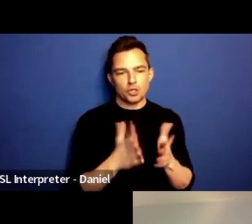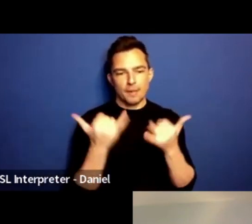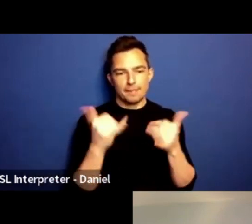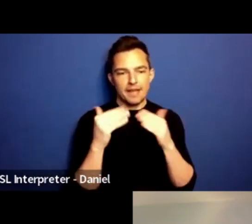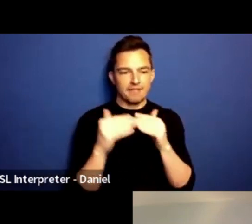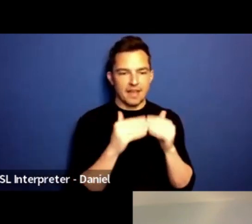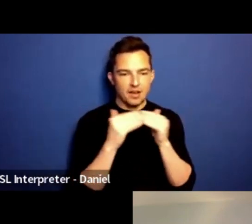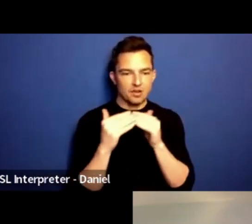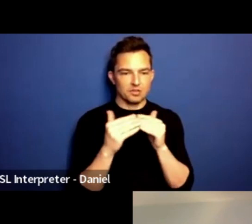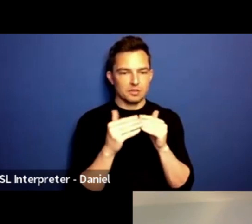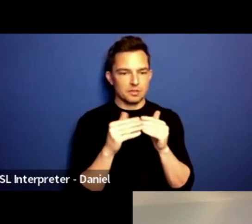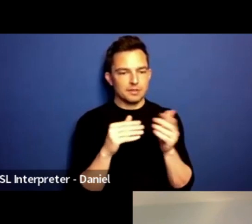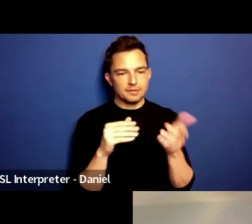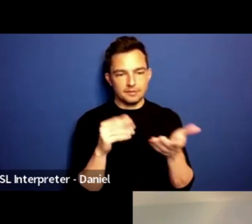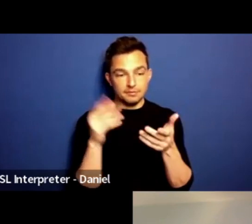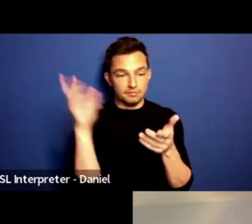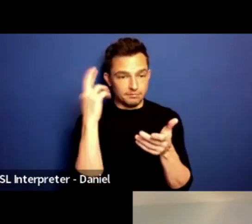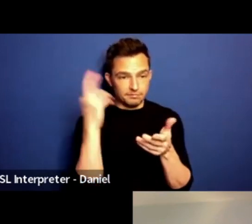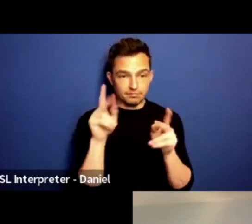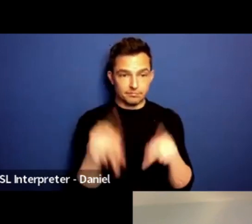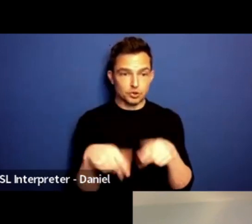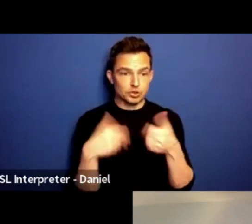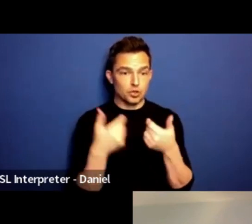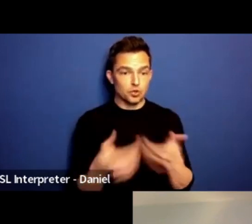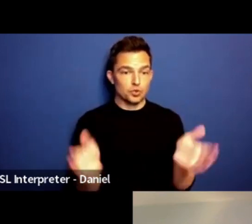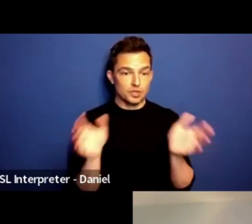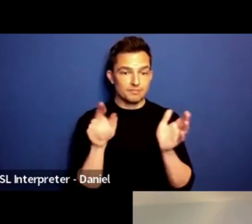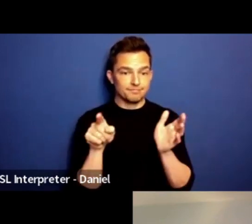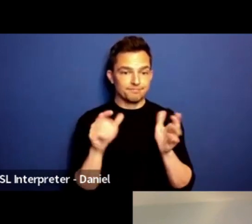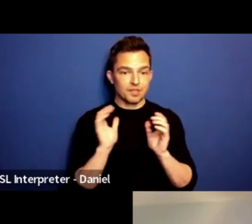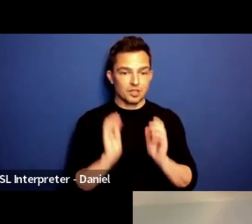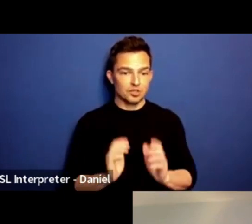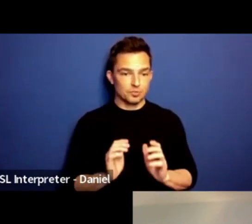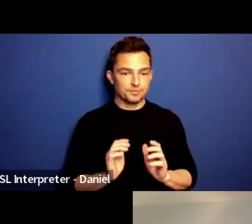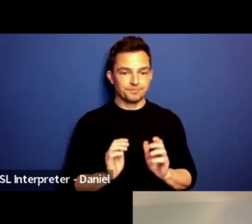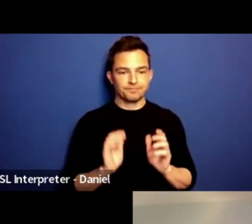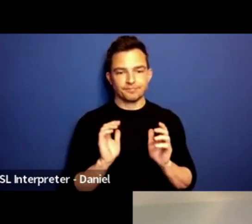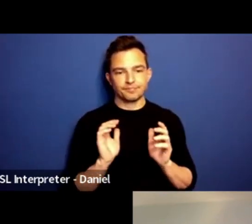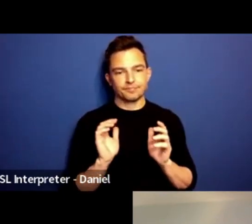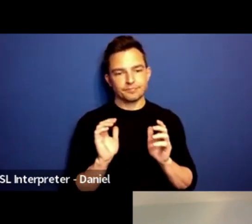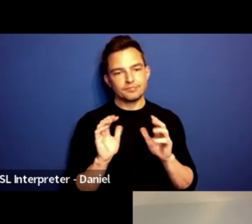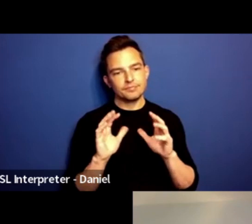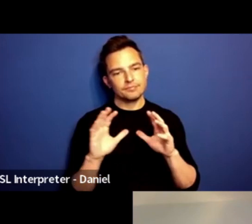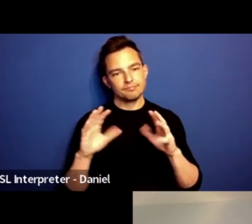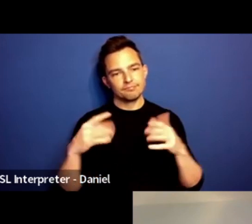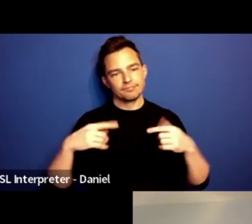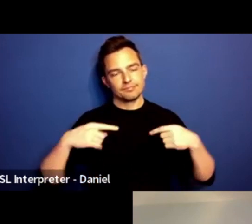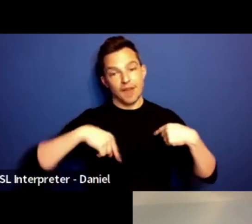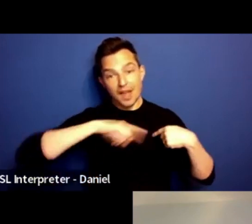because the person is losing is the consumer is the partner is the part you know, us. We're the ones this losing off of all of